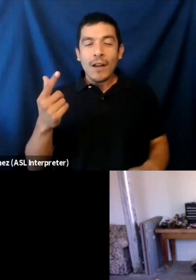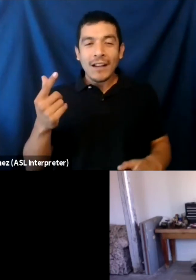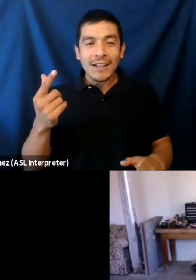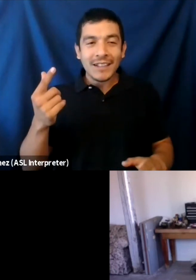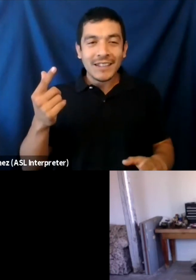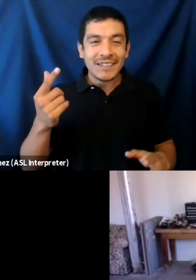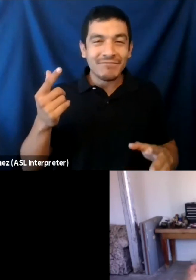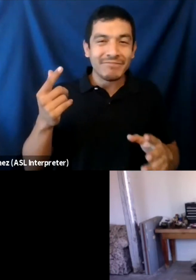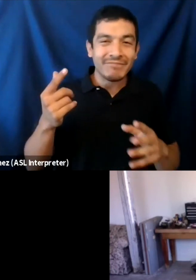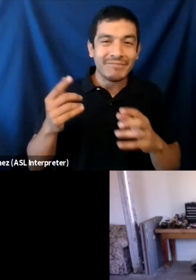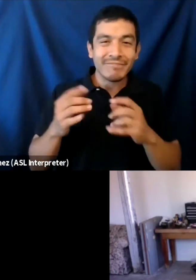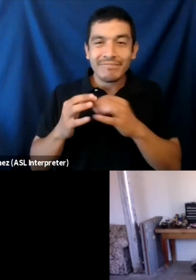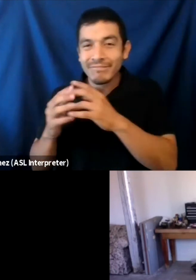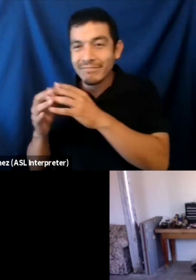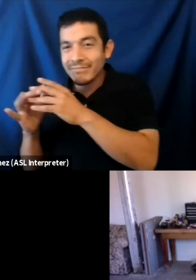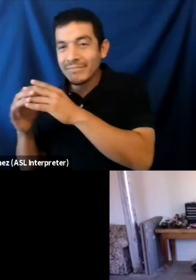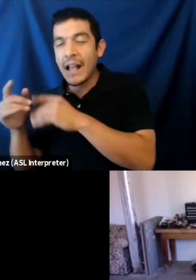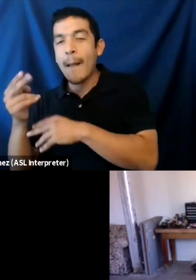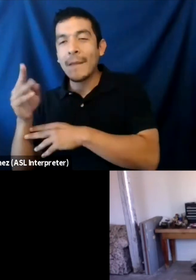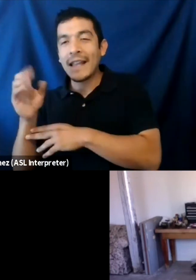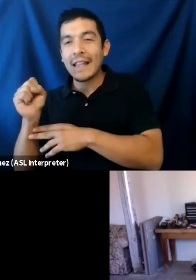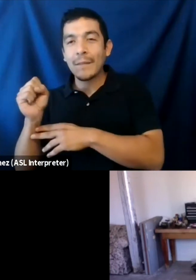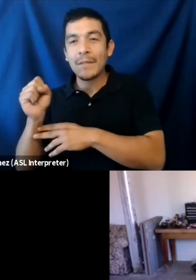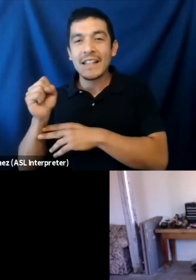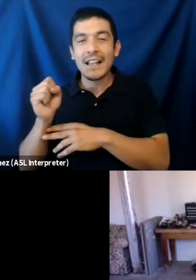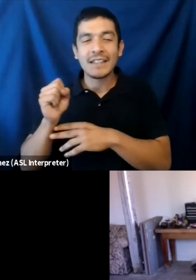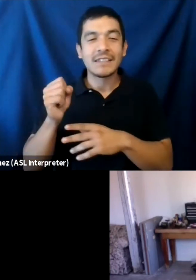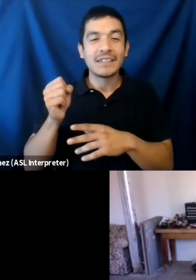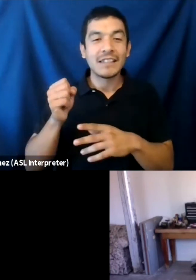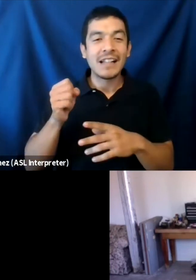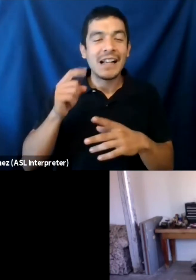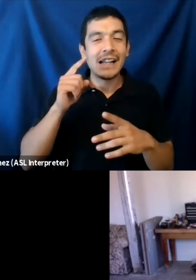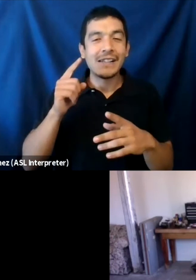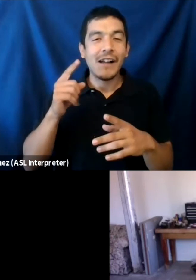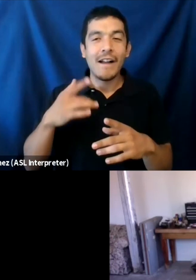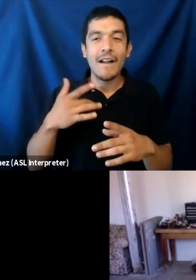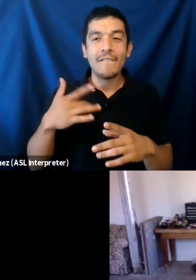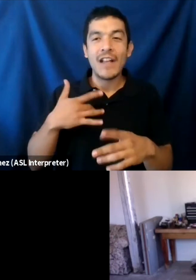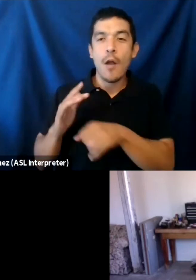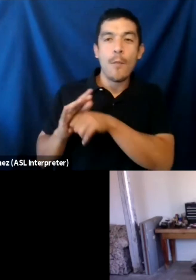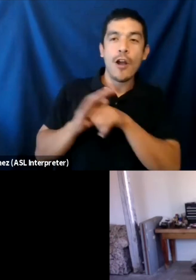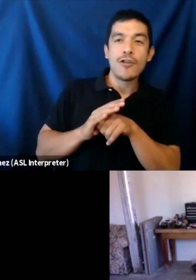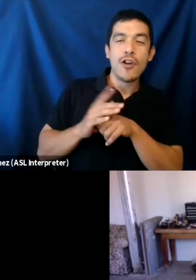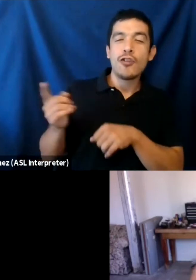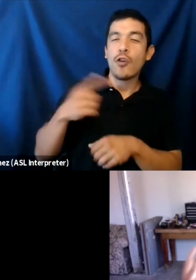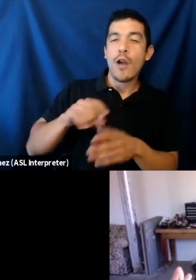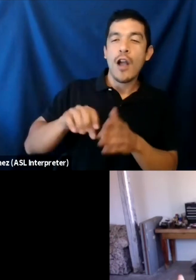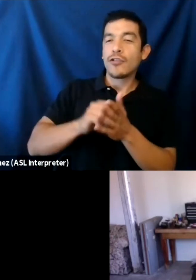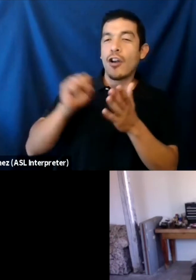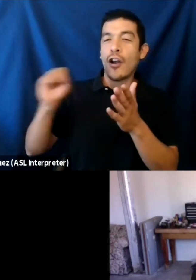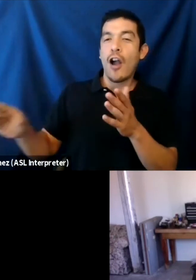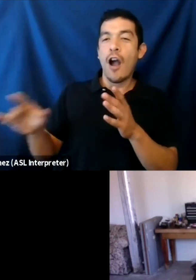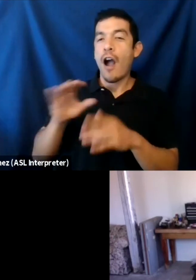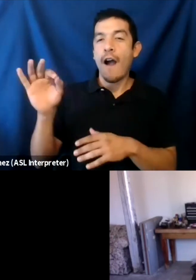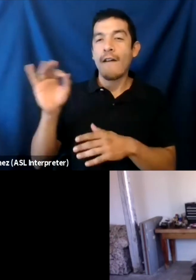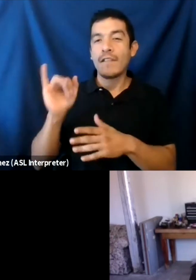like, PBS bow to left-wing pressure to take "Rat Film" off the air. And so, we're gonna go watch the film anyways.